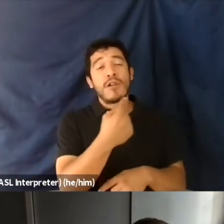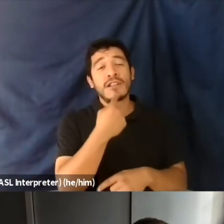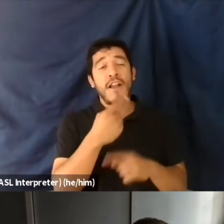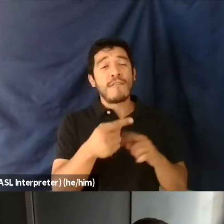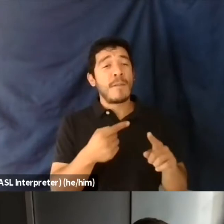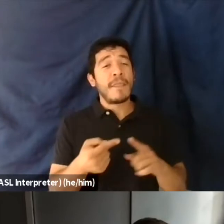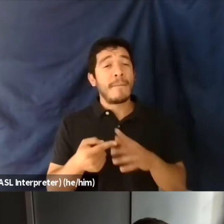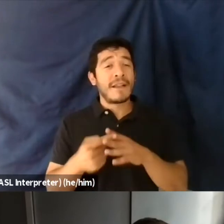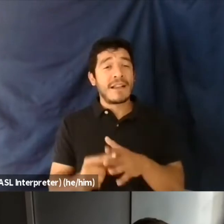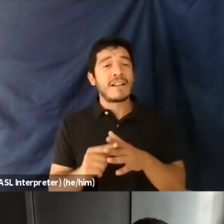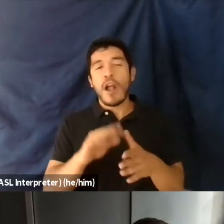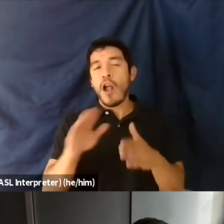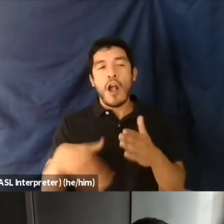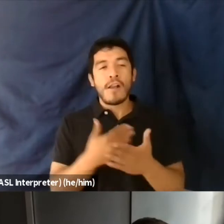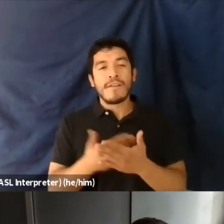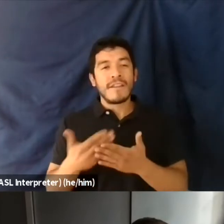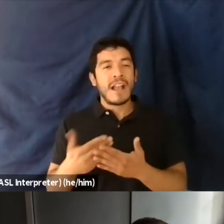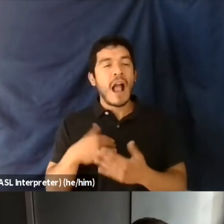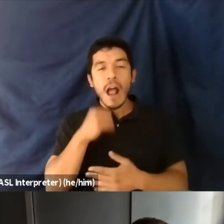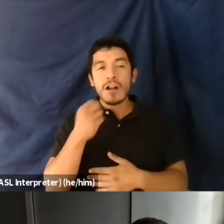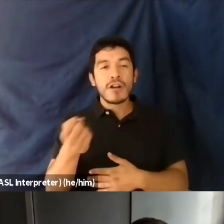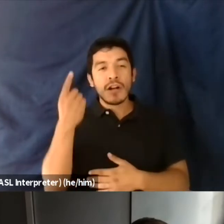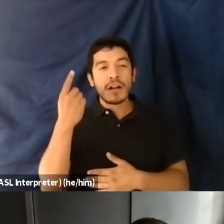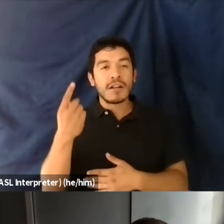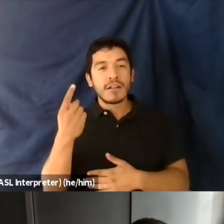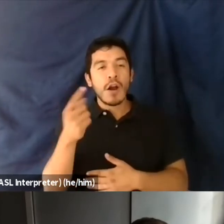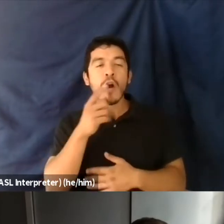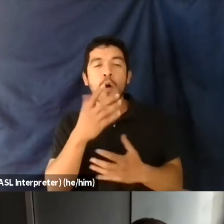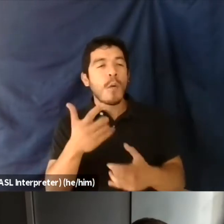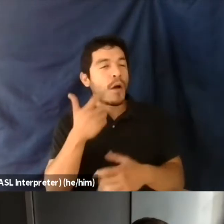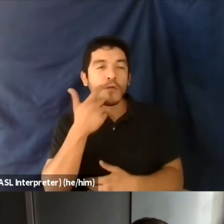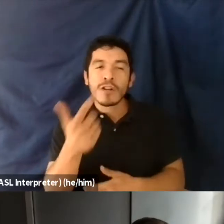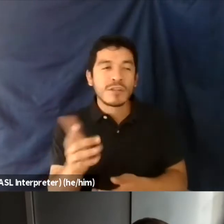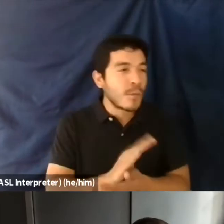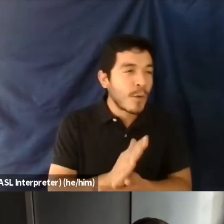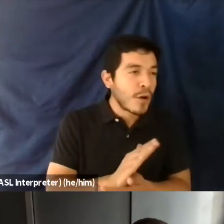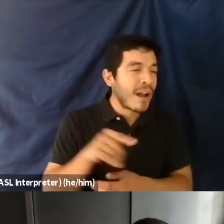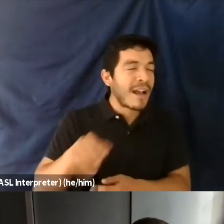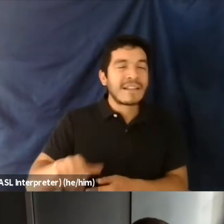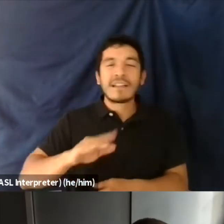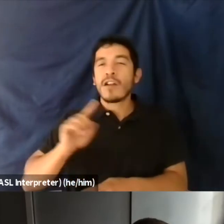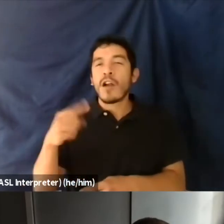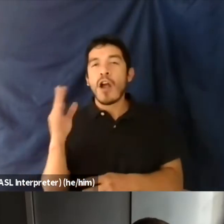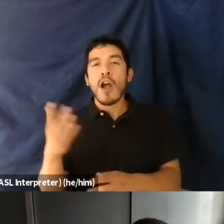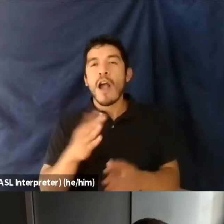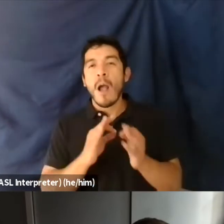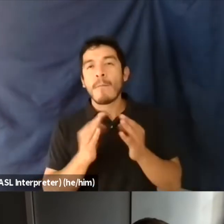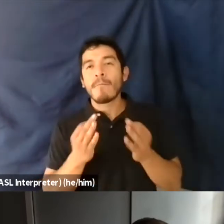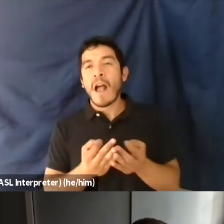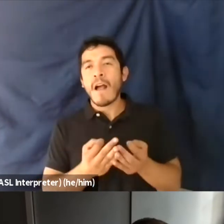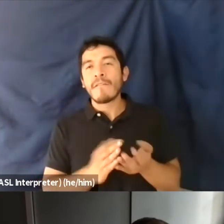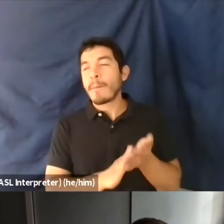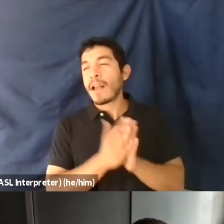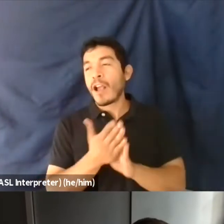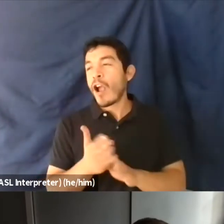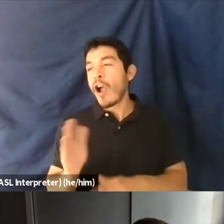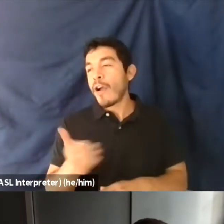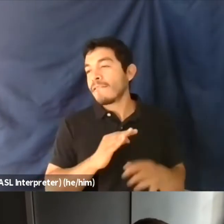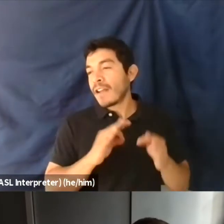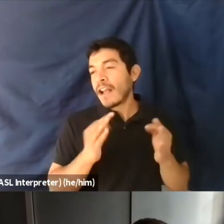of all of this, is I don't understand who would wanna watch this movie. This is just our family being our family. So she sort of comes with that,